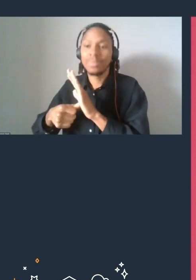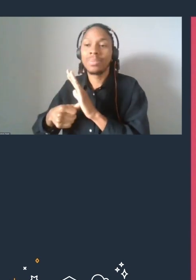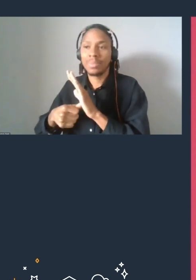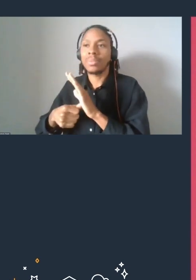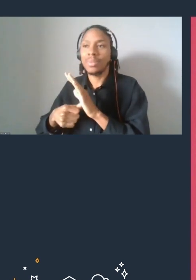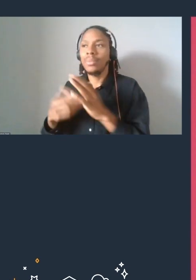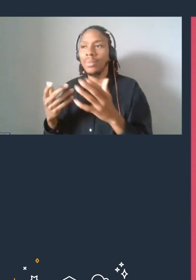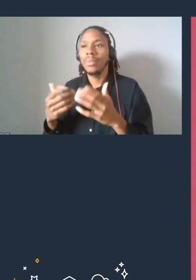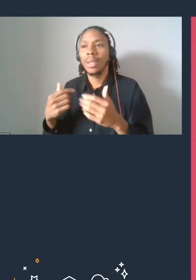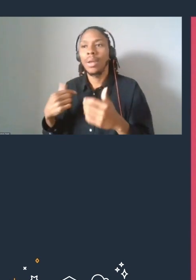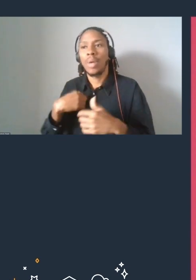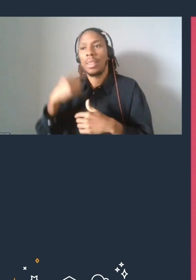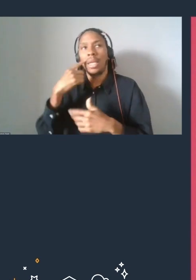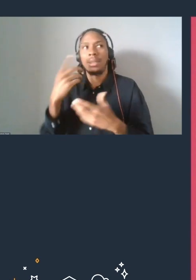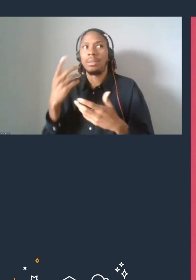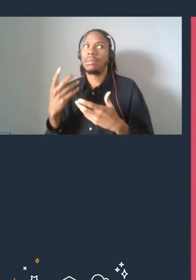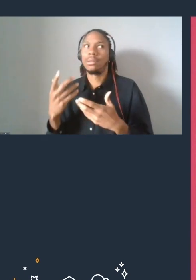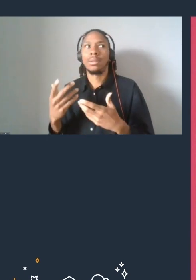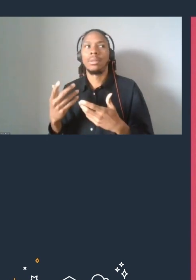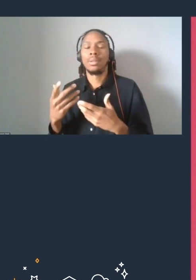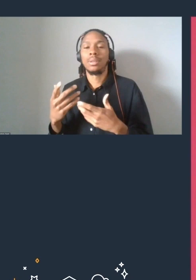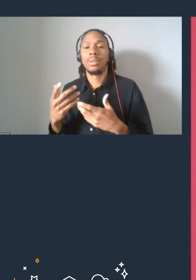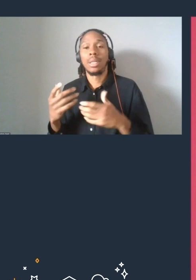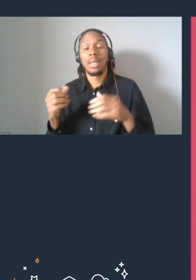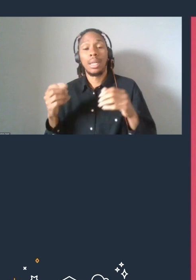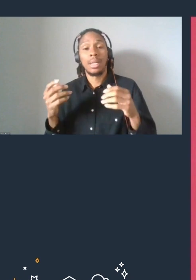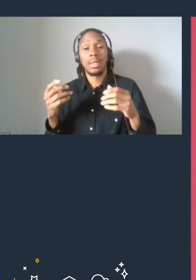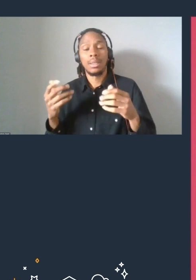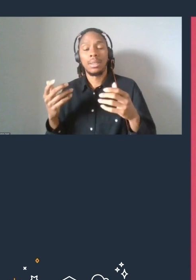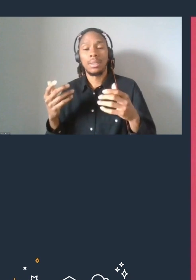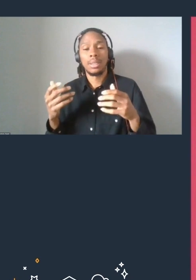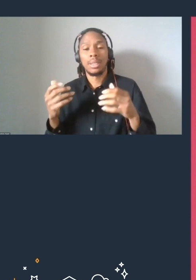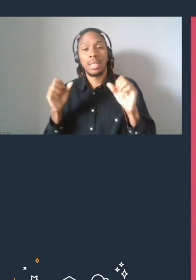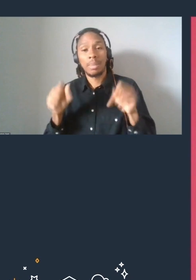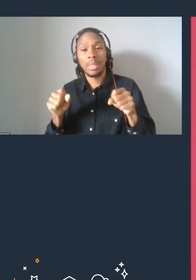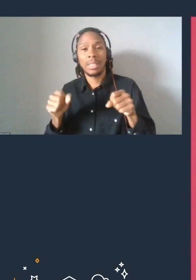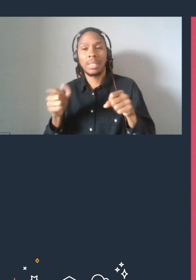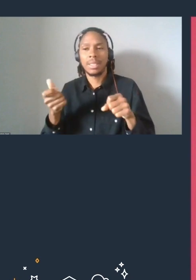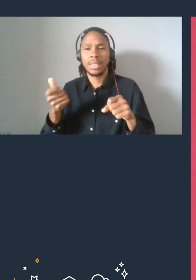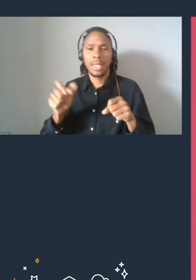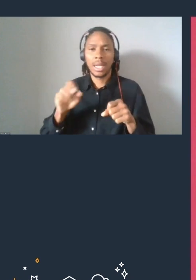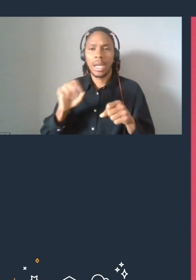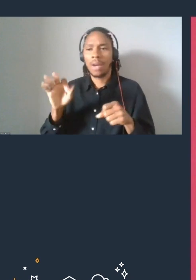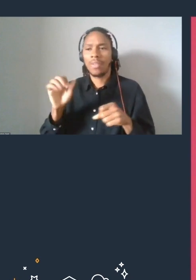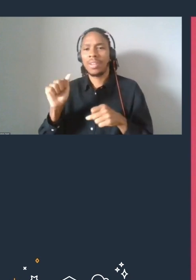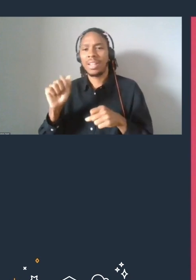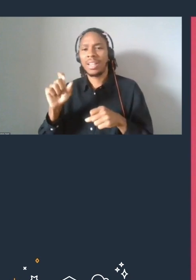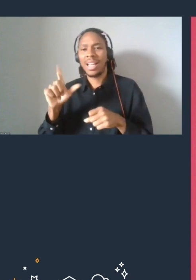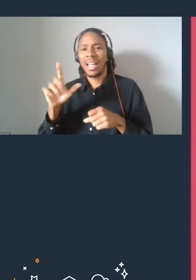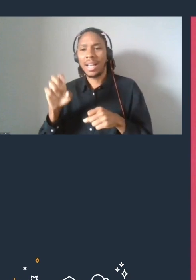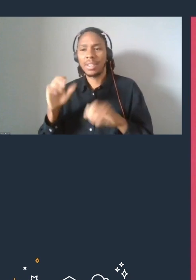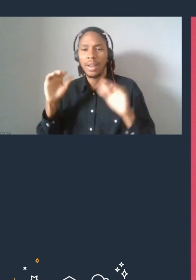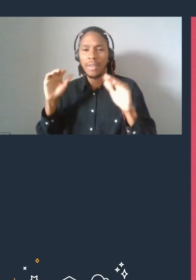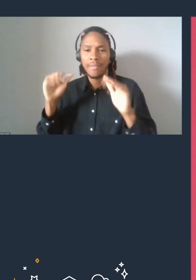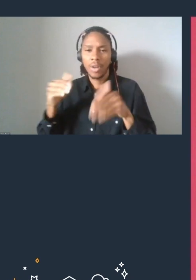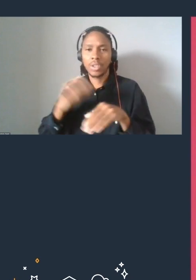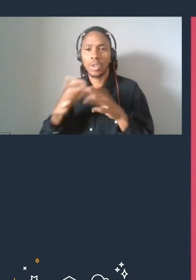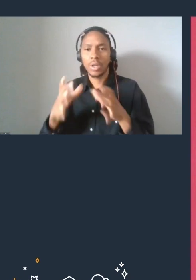We really think that the ability to kind of disable ACLs and focus on your bucket policy is a great thing to do